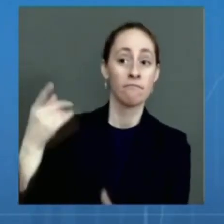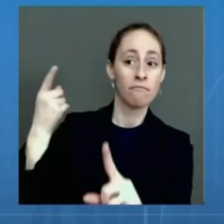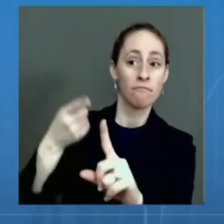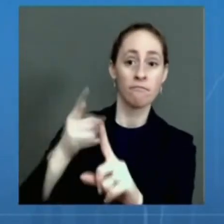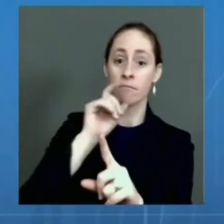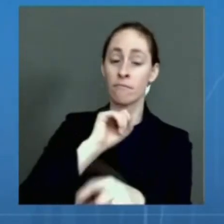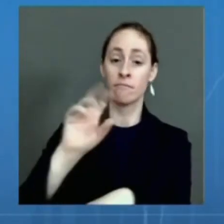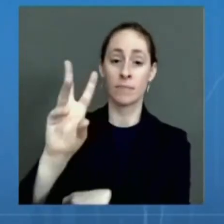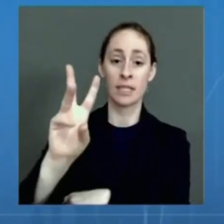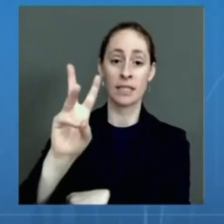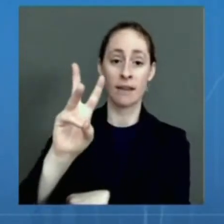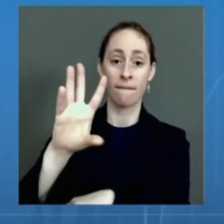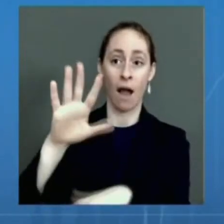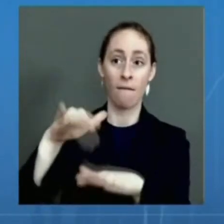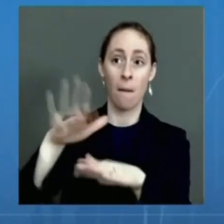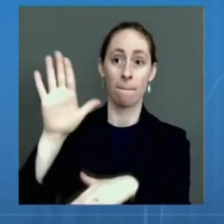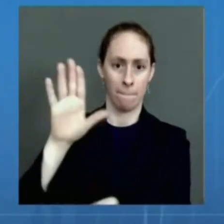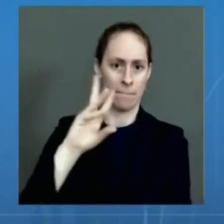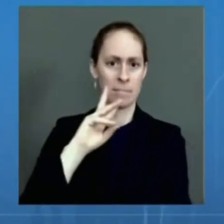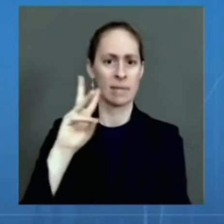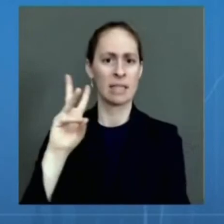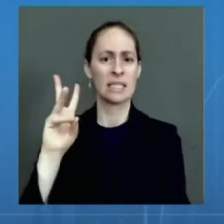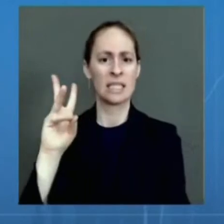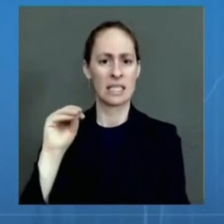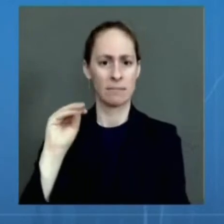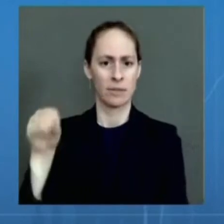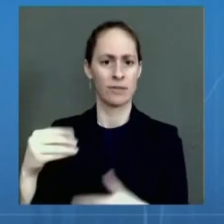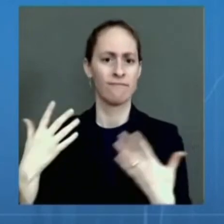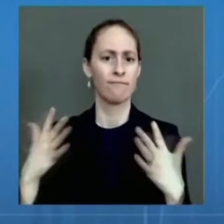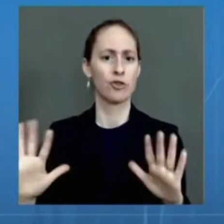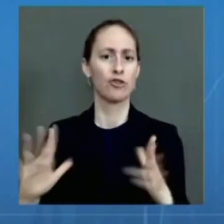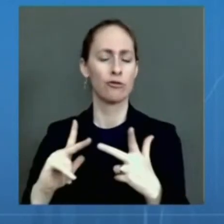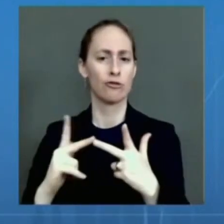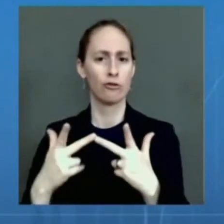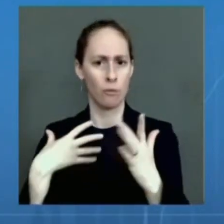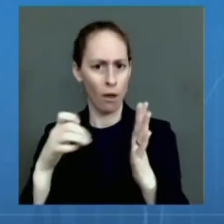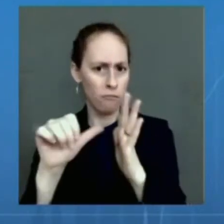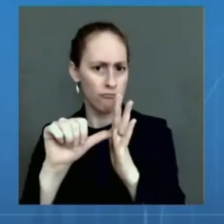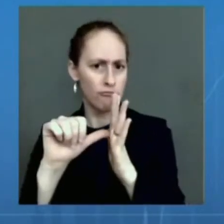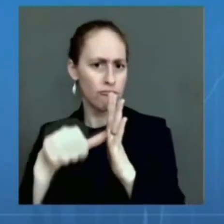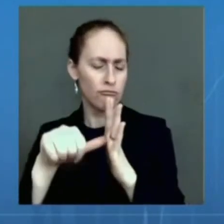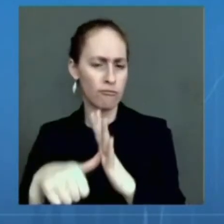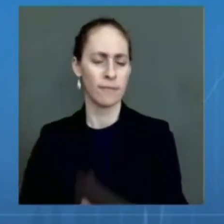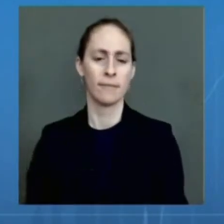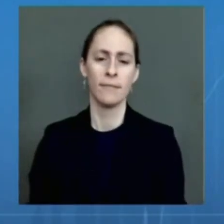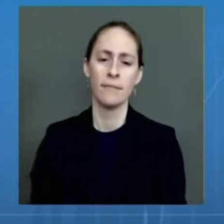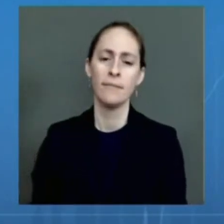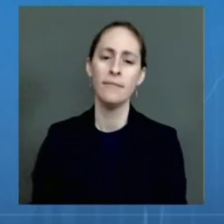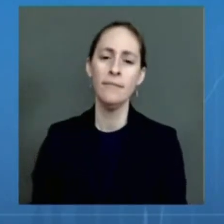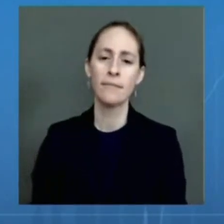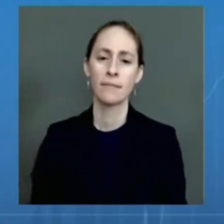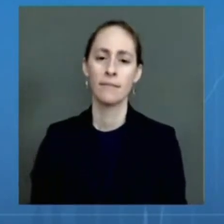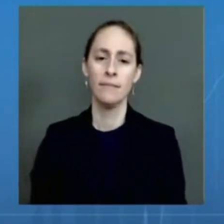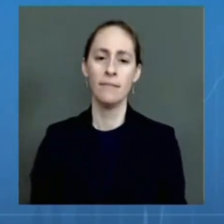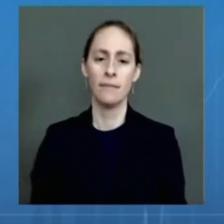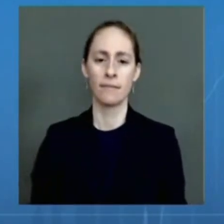IMPORTANT BECAUSE THEY ARE THE MOST VULNERABLE. WE ARE BOOSTING ABOUT A MILLION